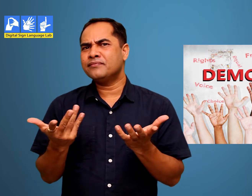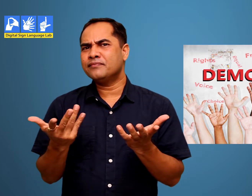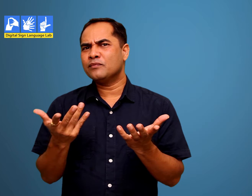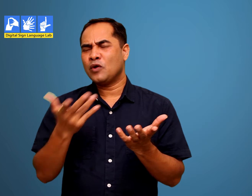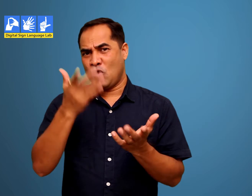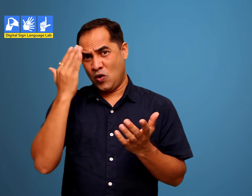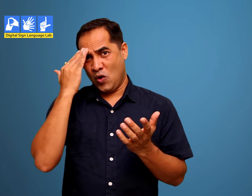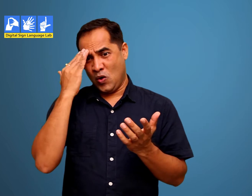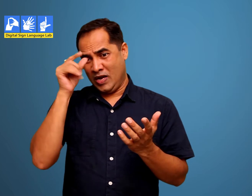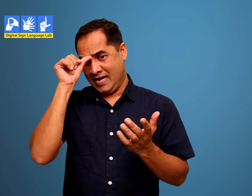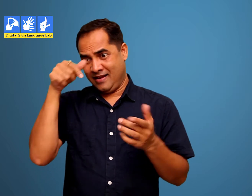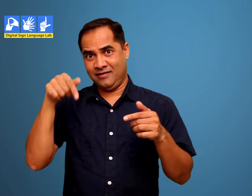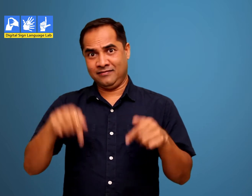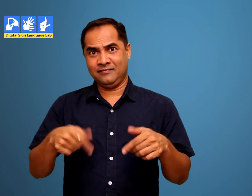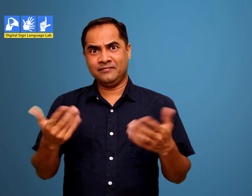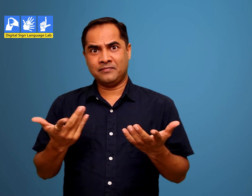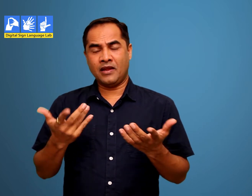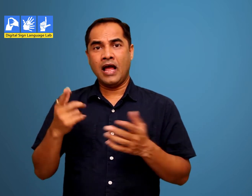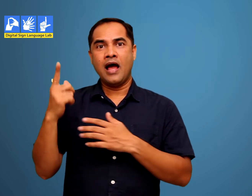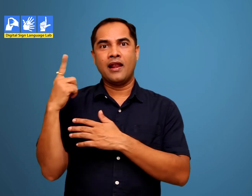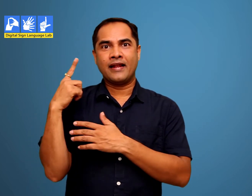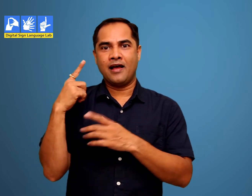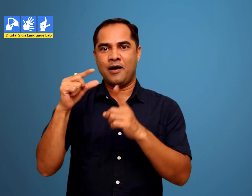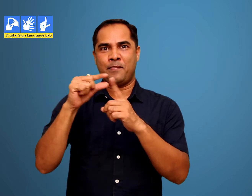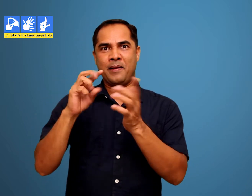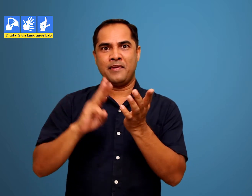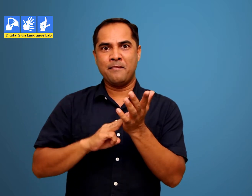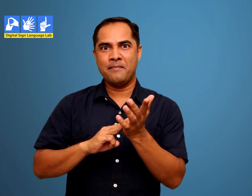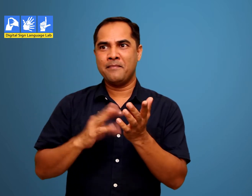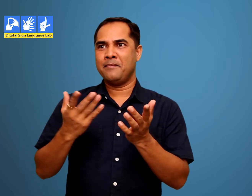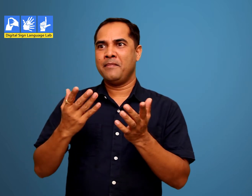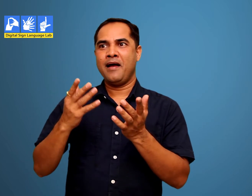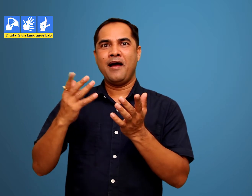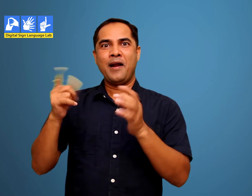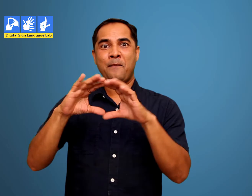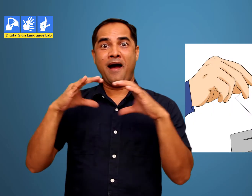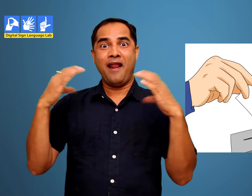all our leaders, Prime Minister, the Members of Parliament are chosen by us